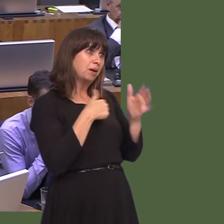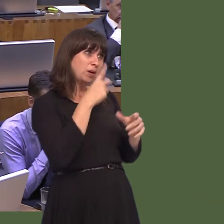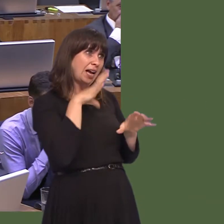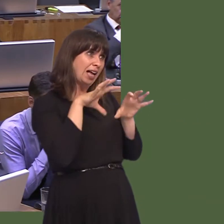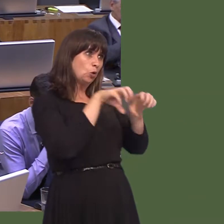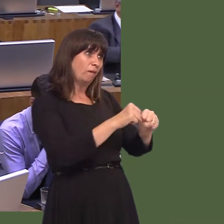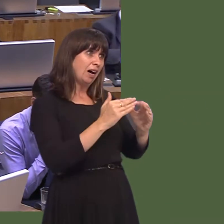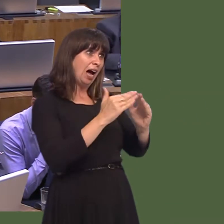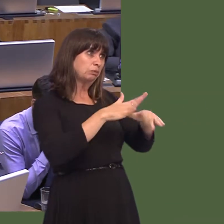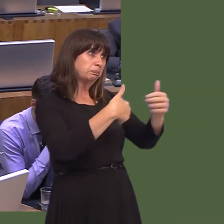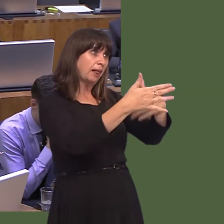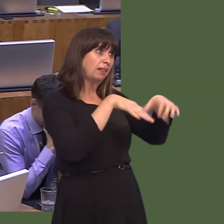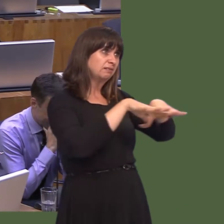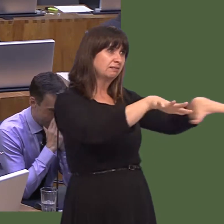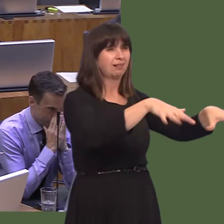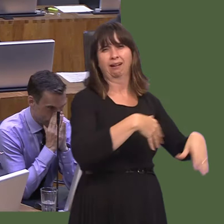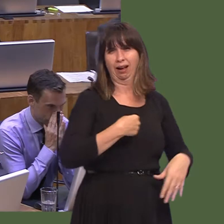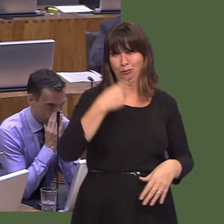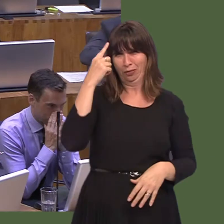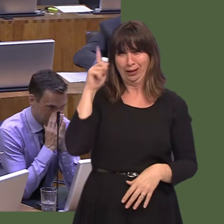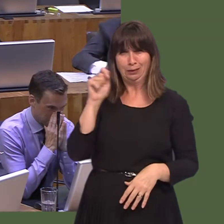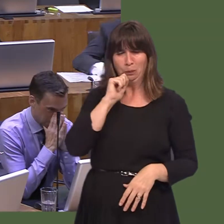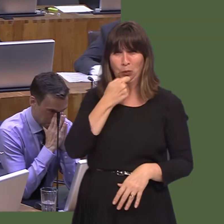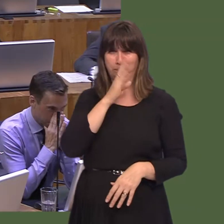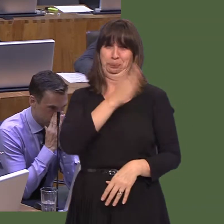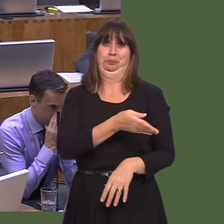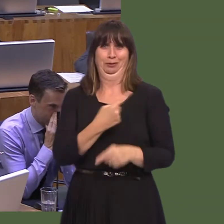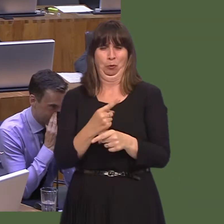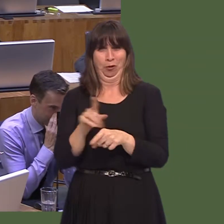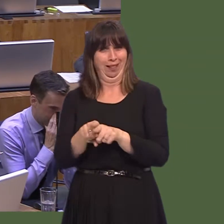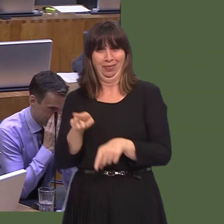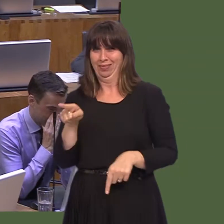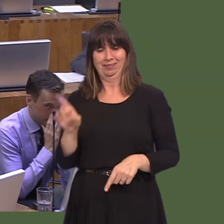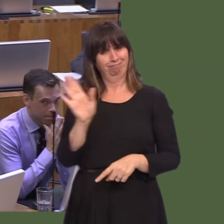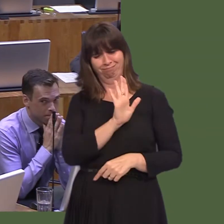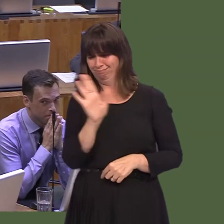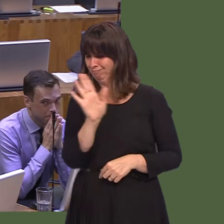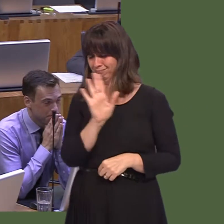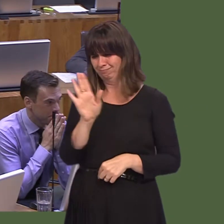It strikes me that's not the best example of diplomacy in those circumstances.